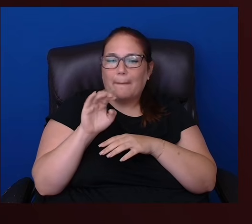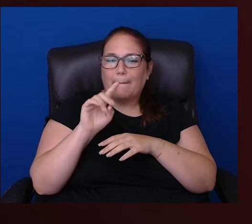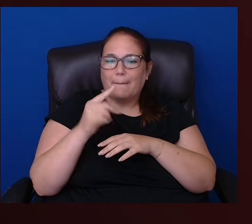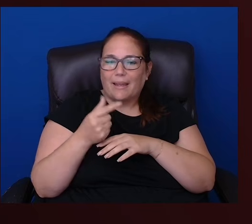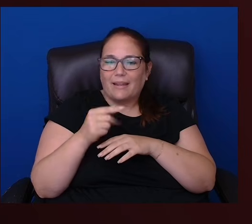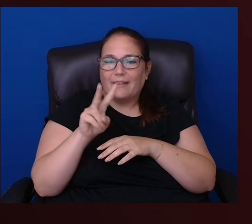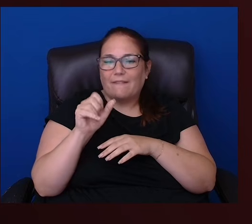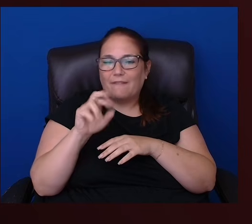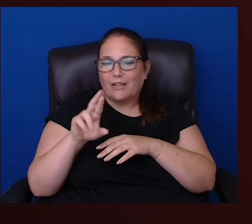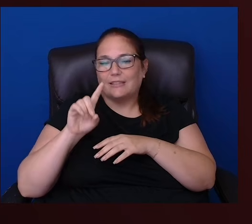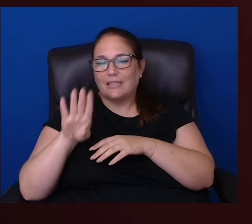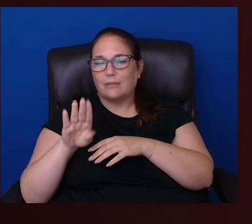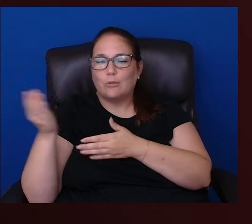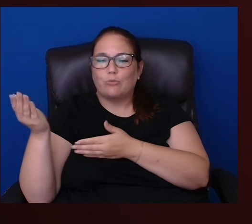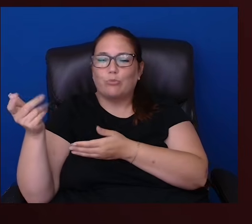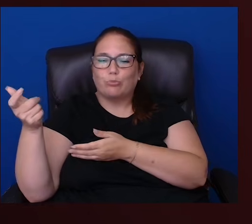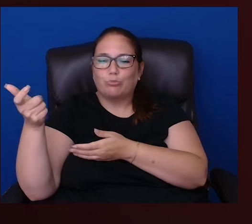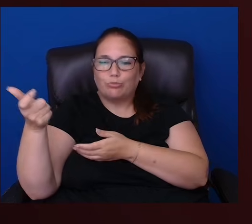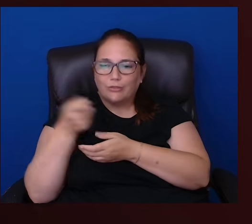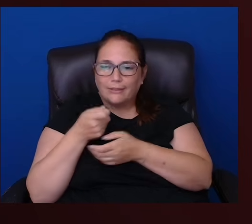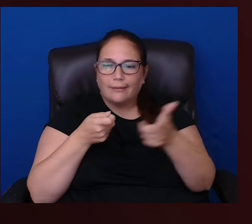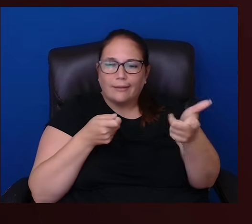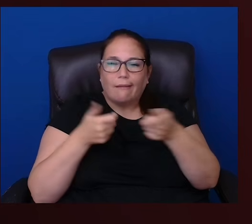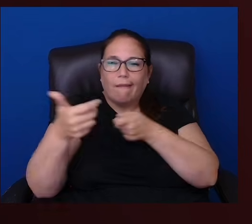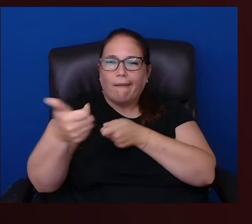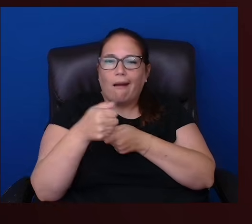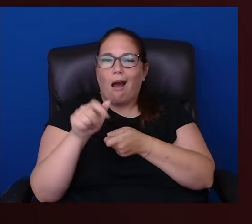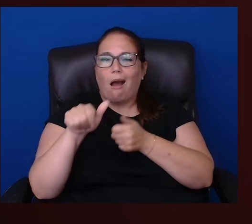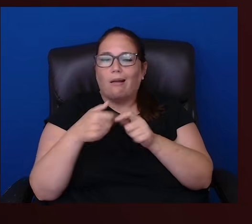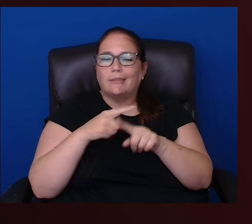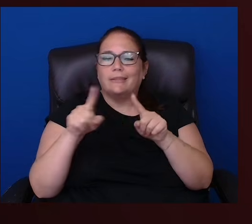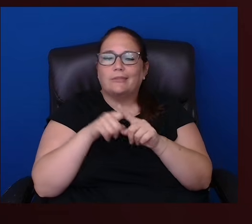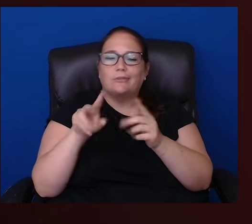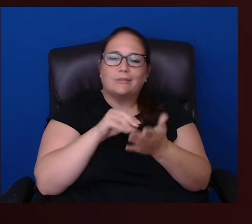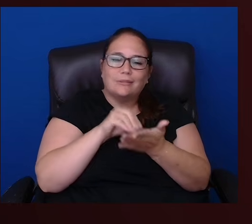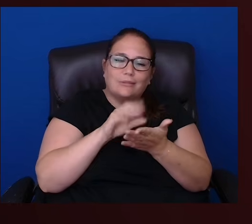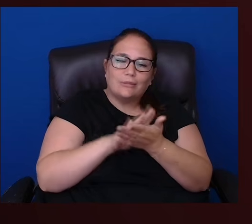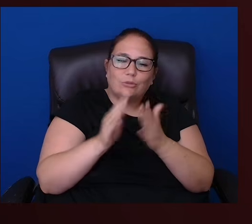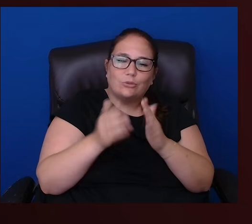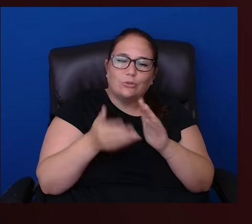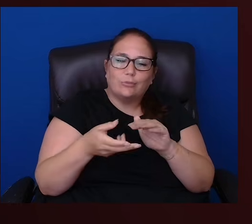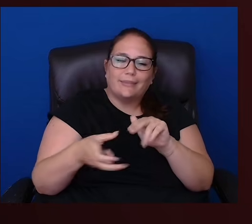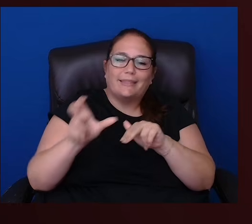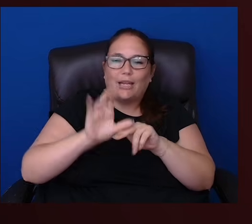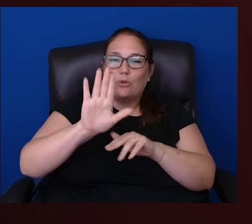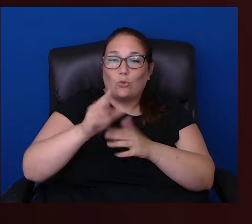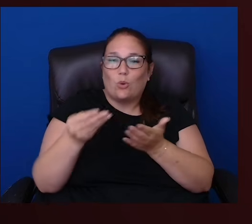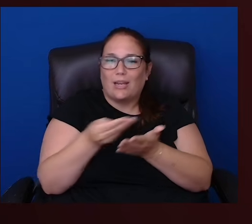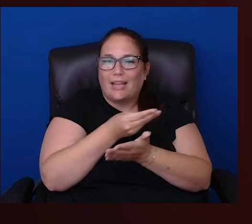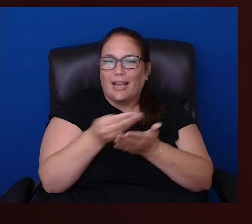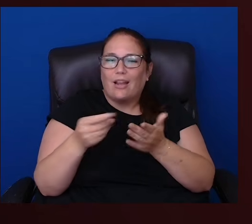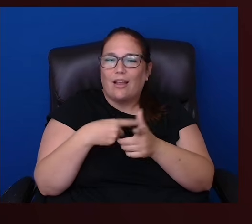bringing in other documentation to enhance your agent, and we'll take a look at that.